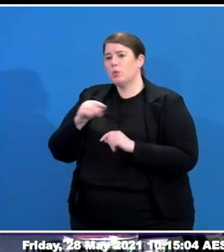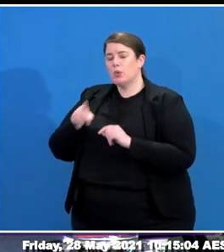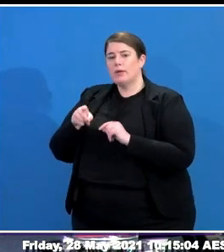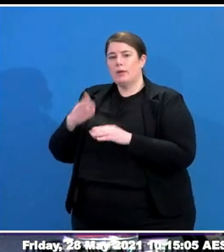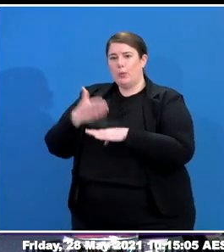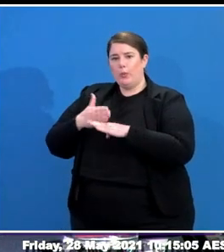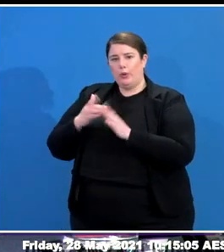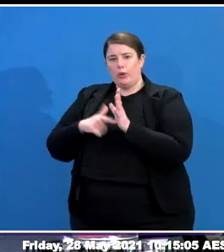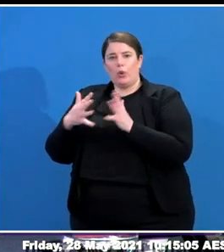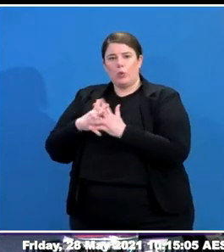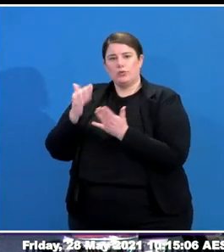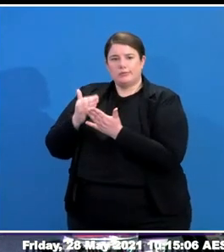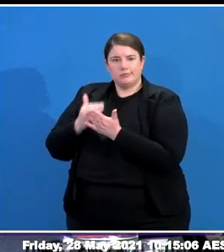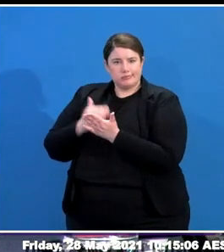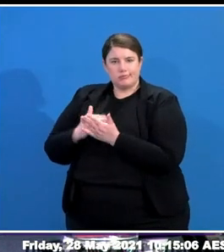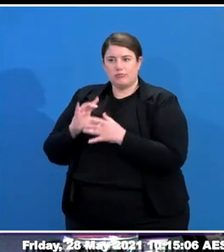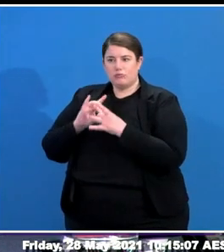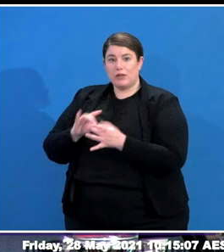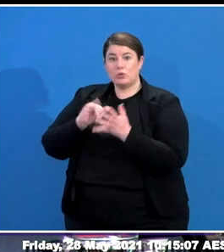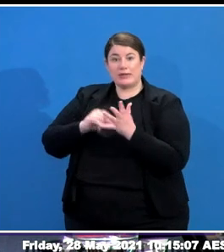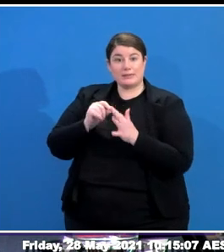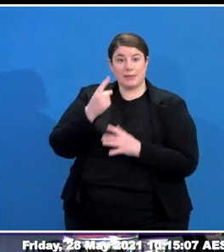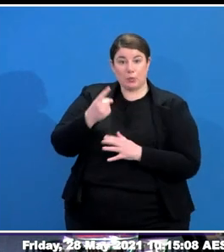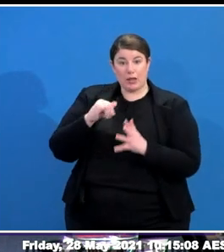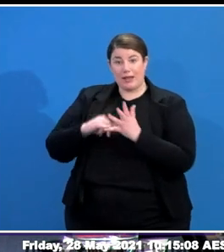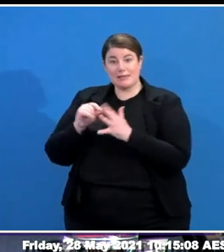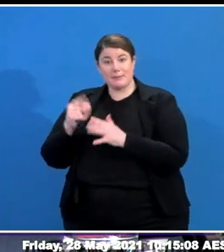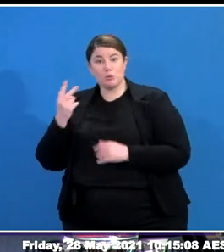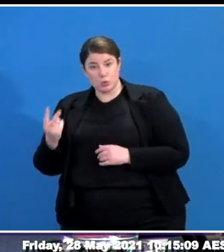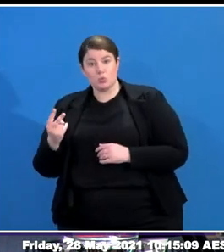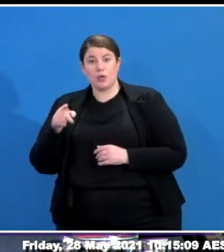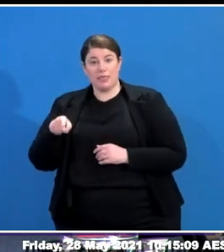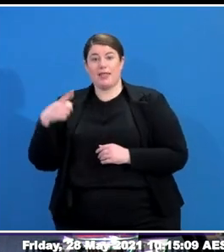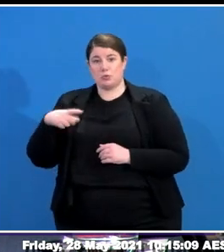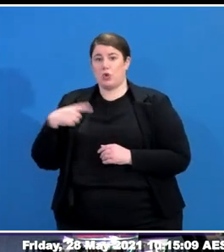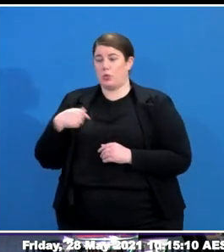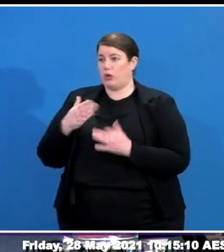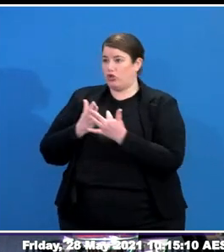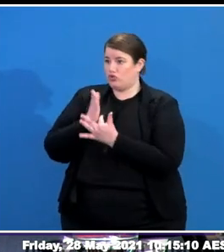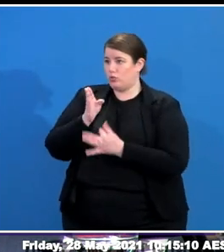particularly relating to SP1 and SP2, so that's why we utilised the services of